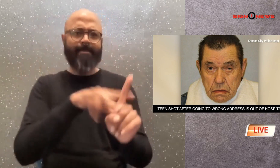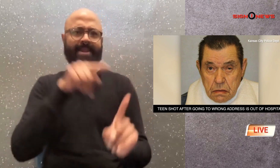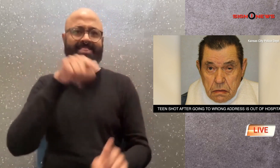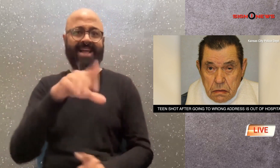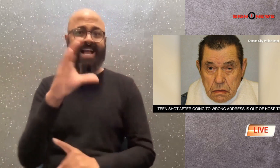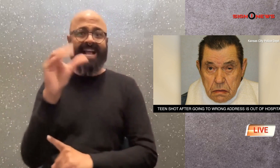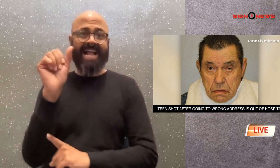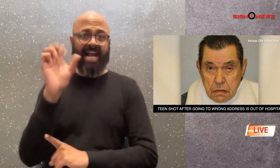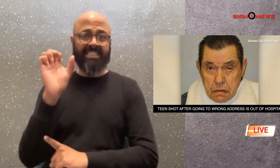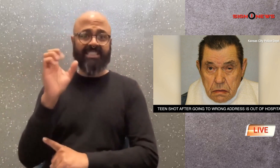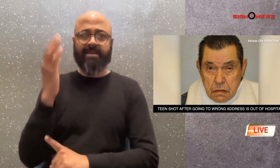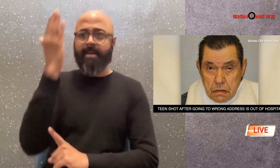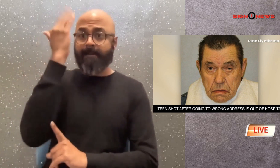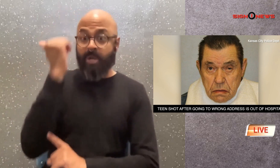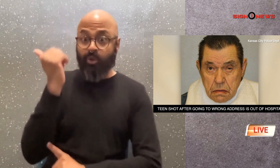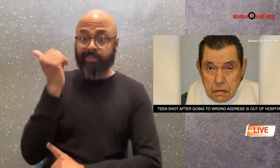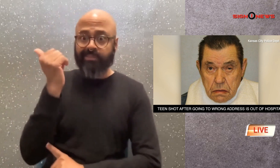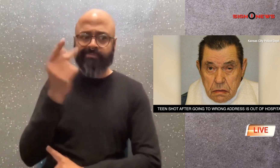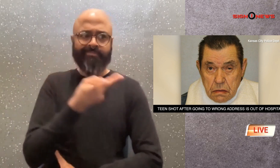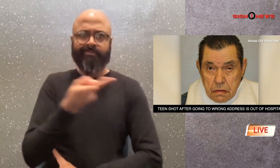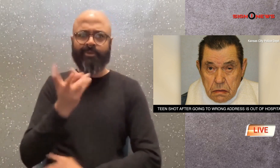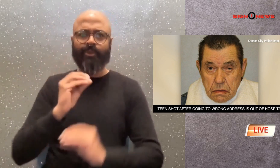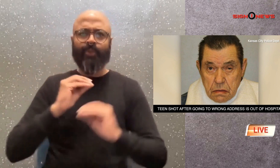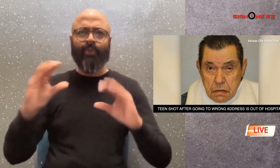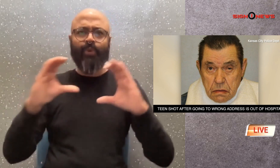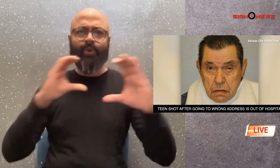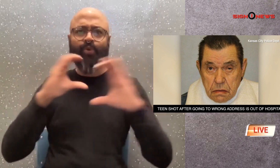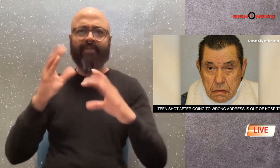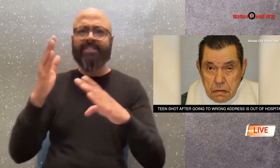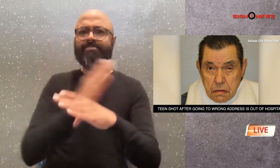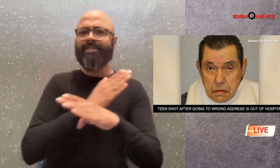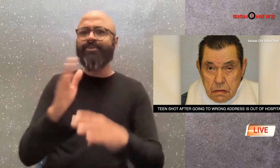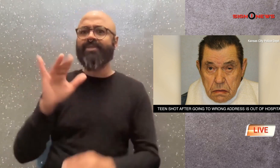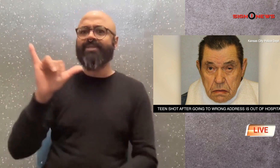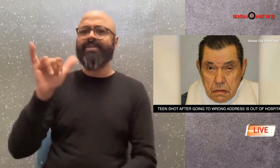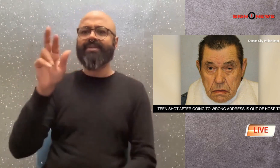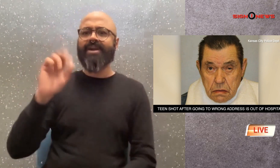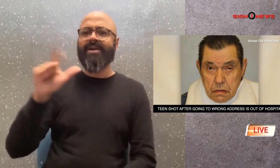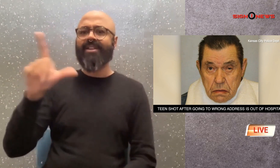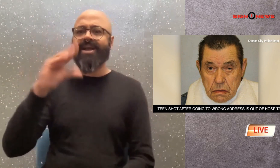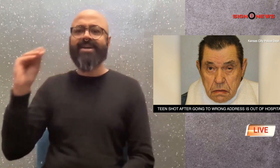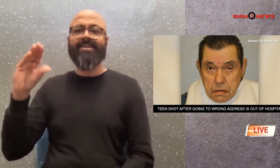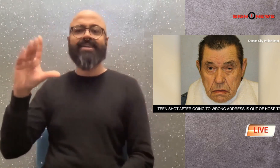but Yarl's lawyers say that law does not apply in this case because there was no conversation